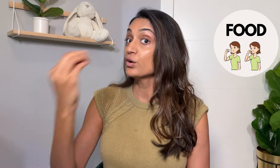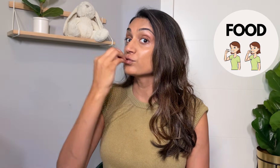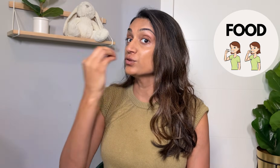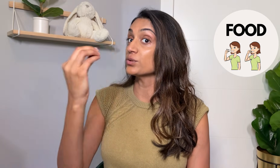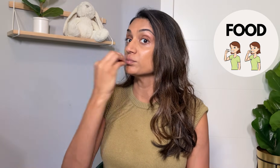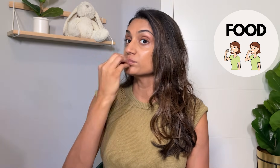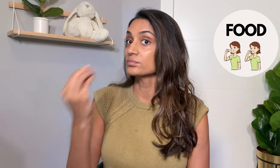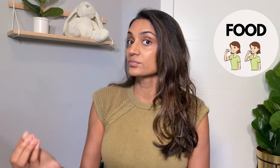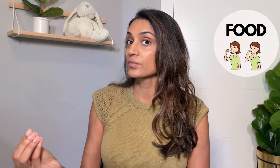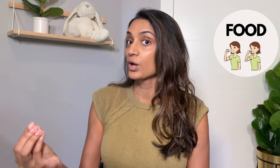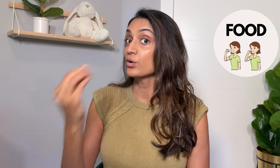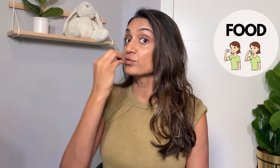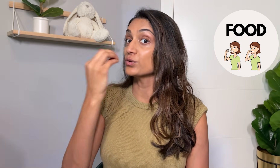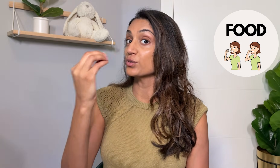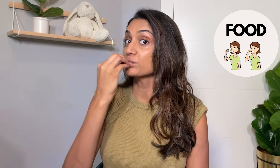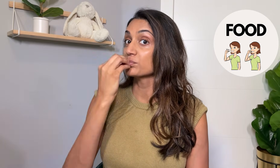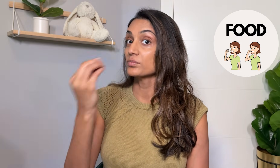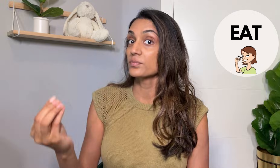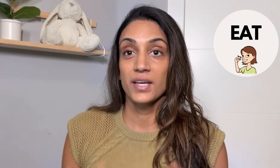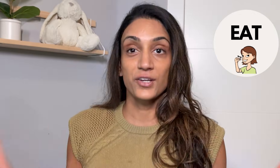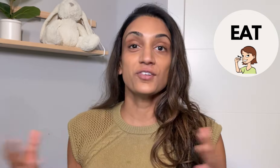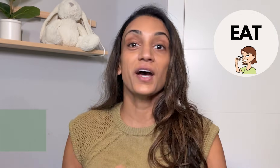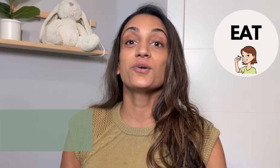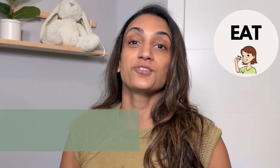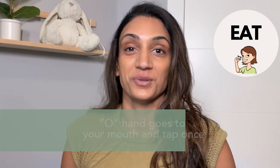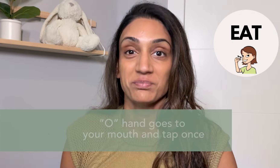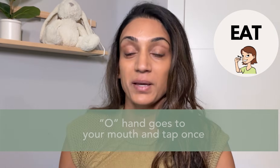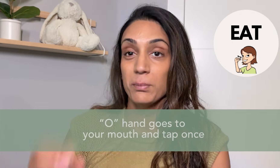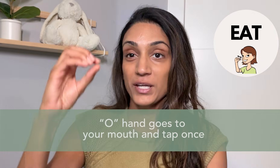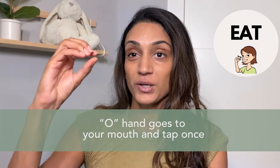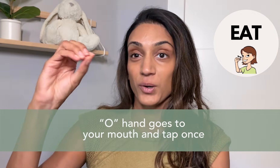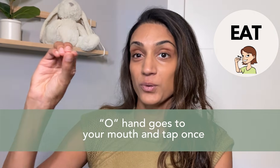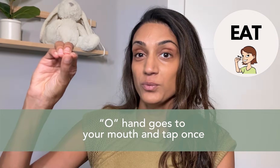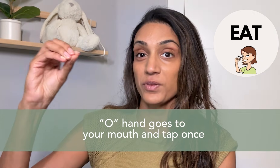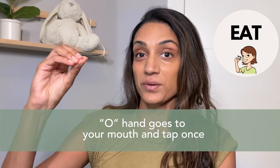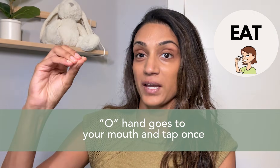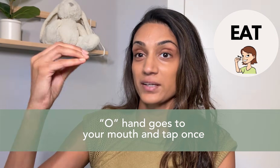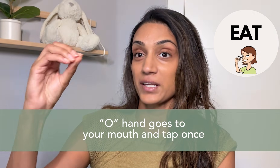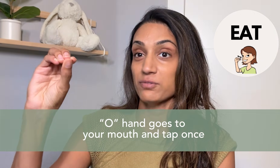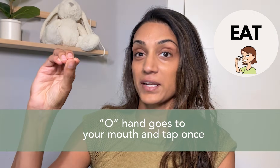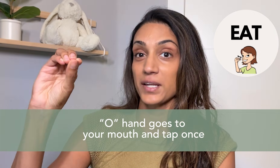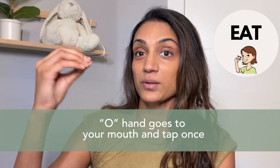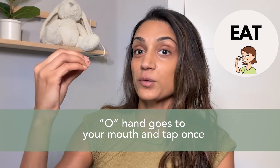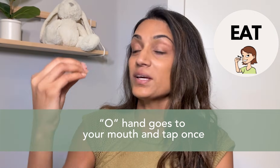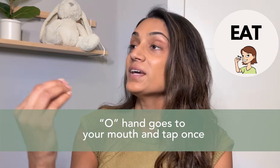food food. Here's how to do it. Make an O with your hand and kind of flatten it out a little bit